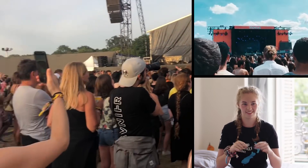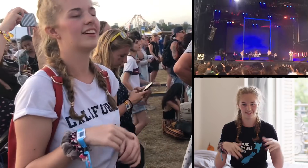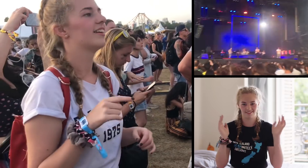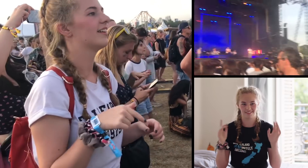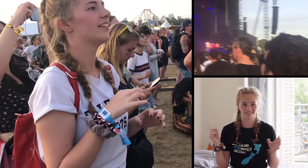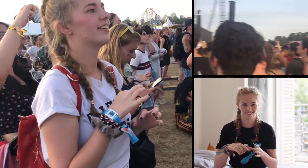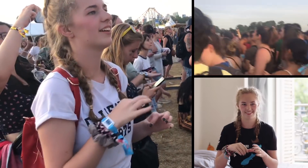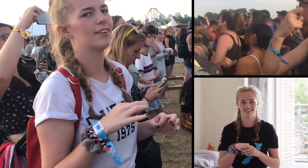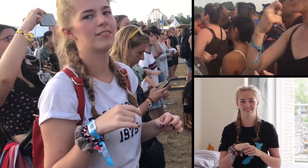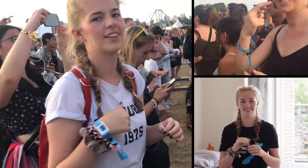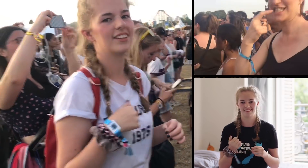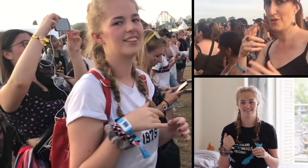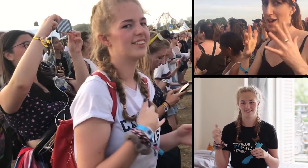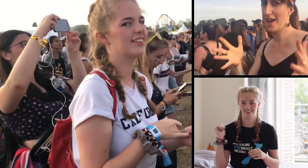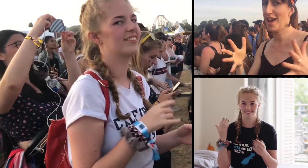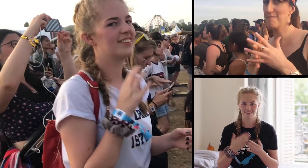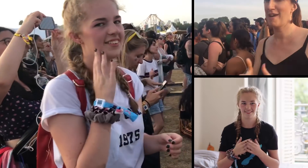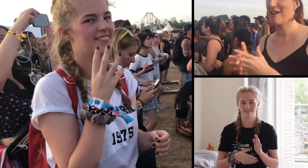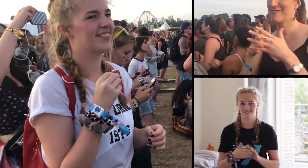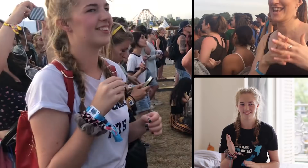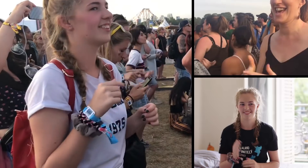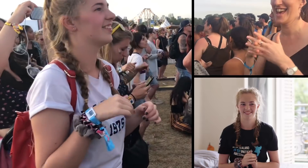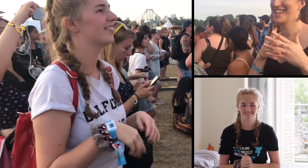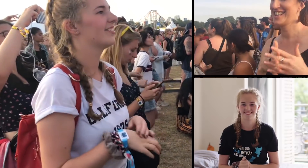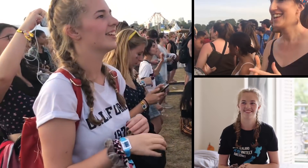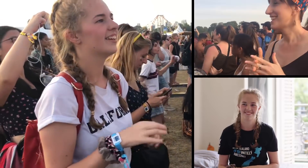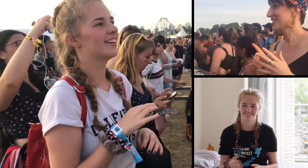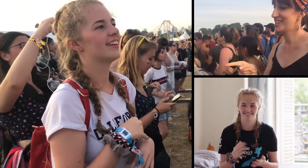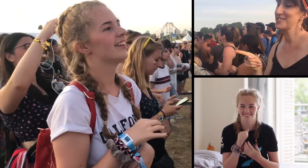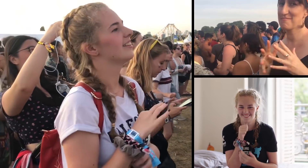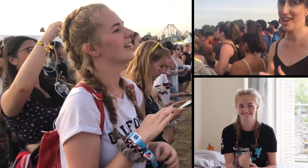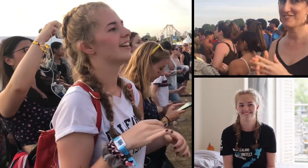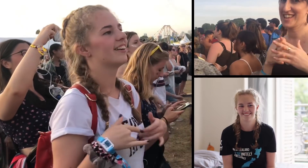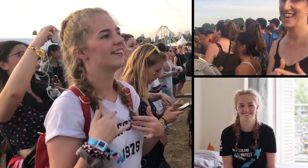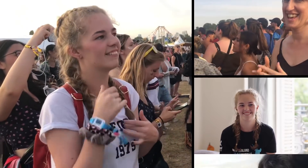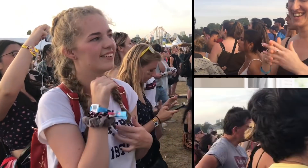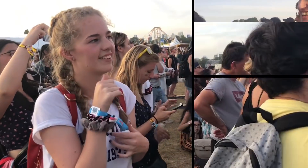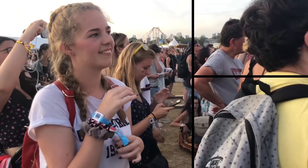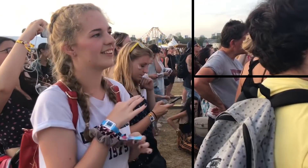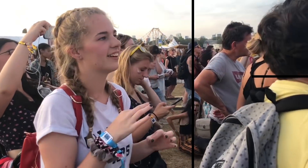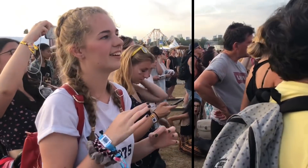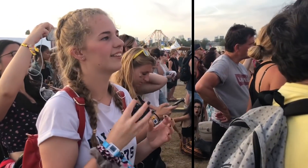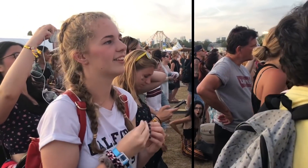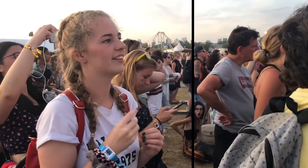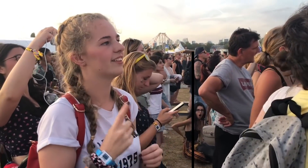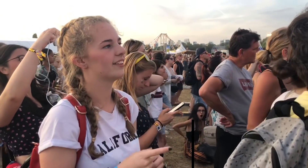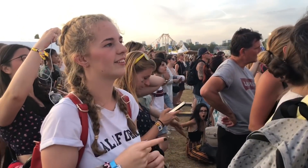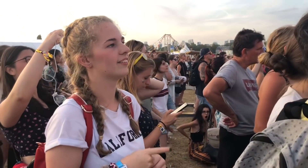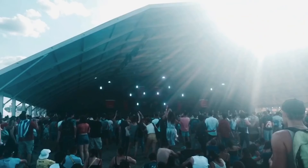So we bought tickets. Angela came and her flatmate came as well, and the three of us went to Lollapalooza last night.